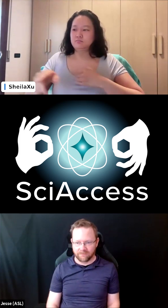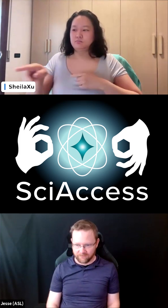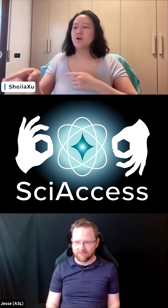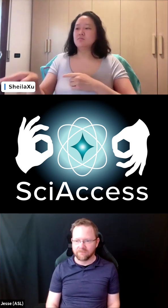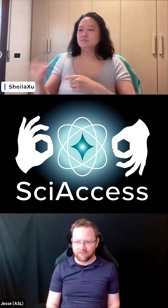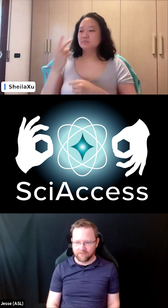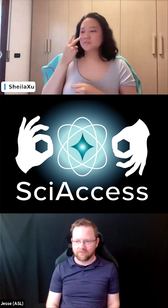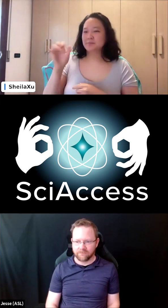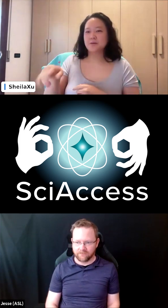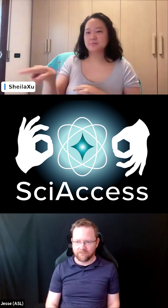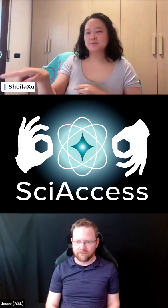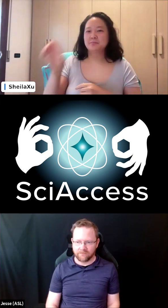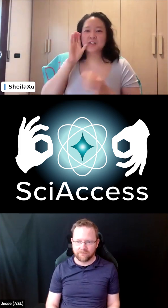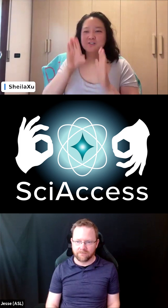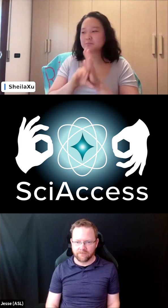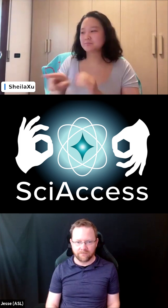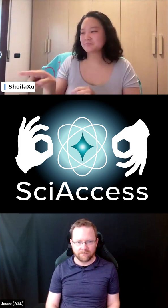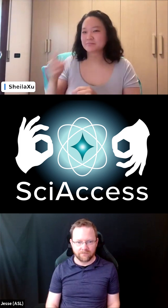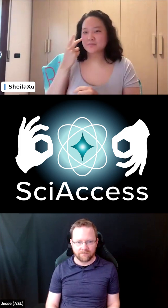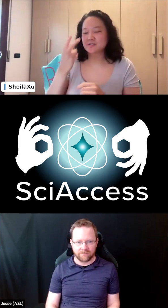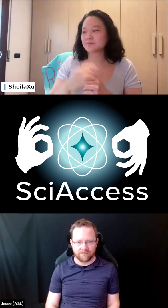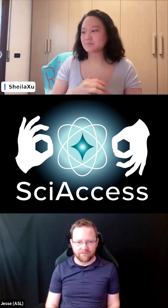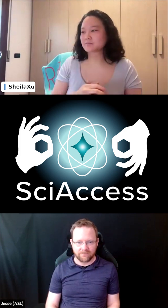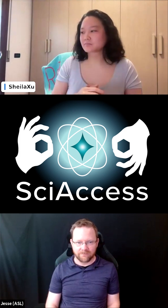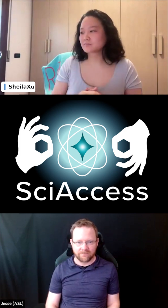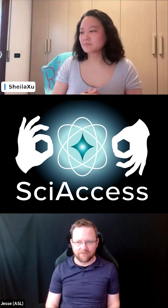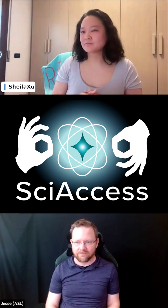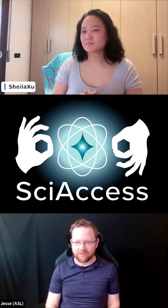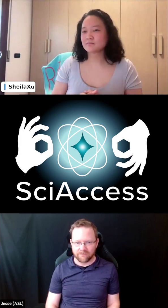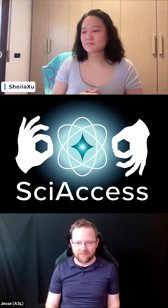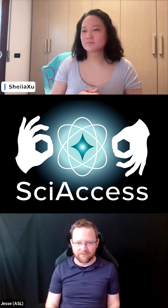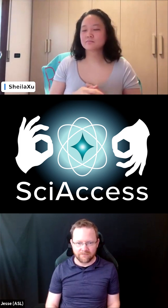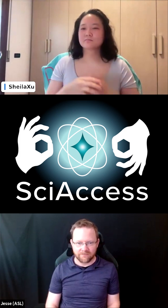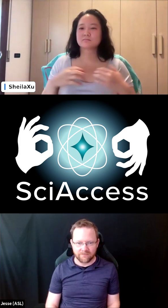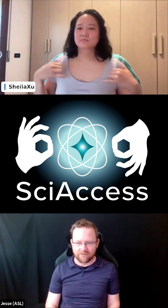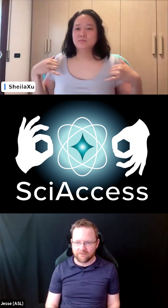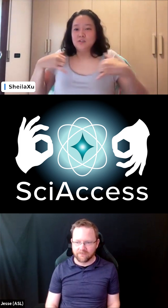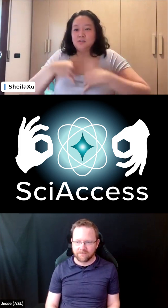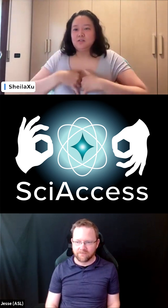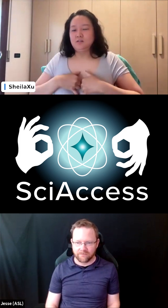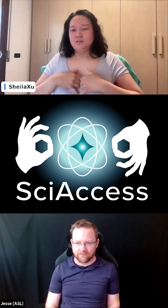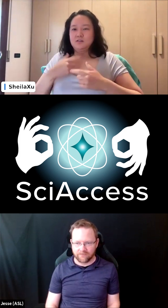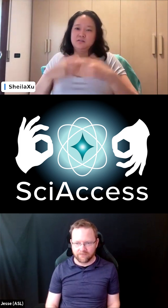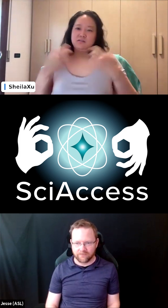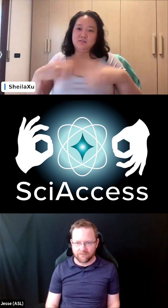Yes. That's the two of us, we are in the pressurized environment.